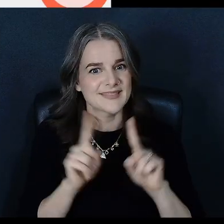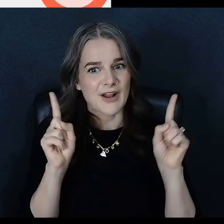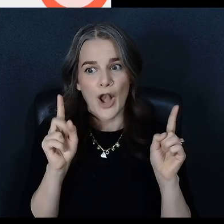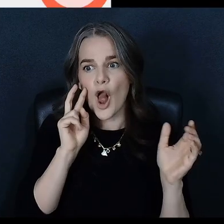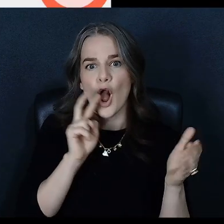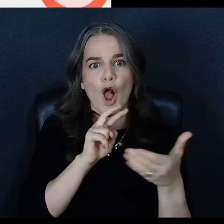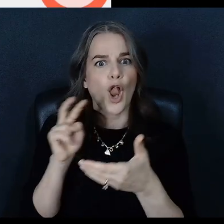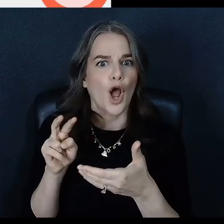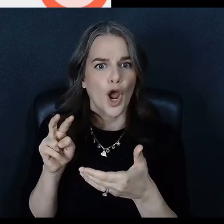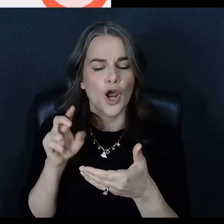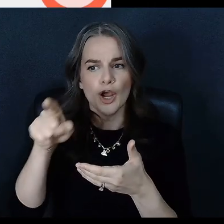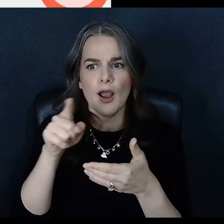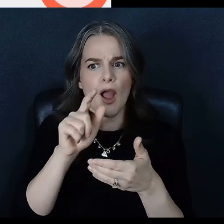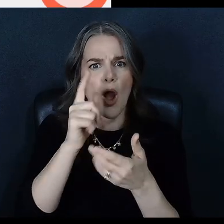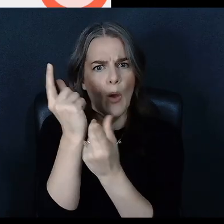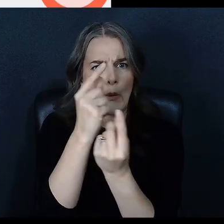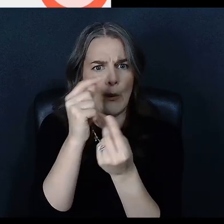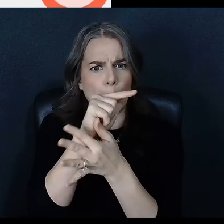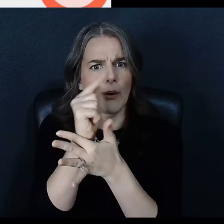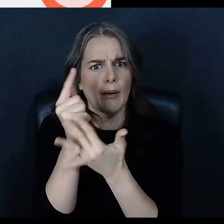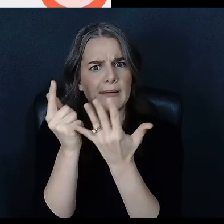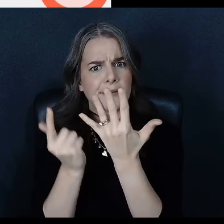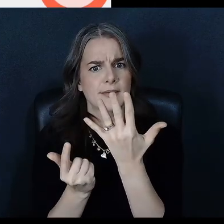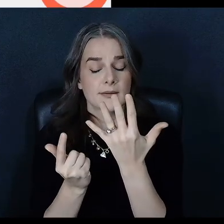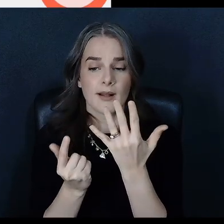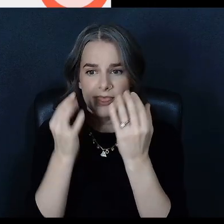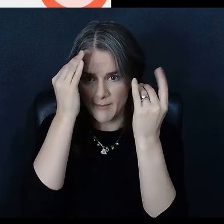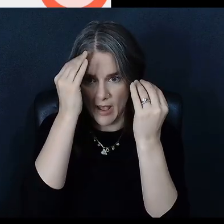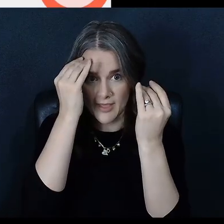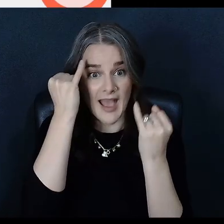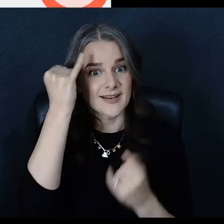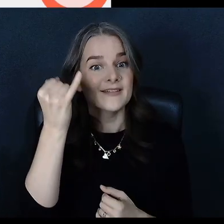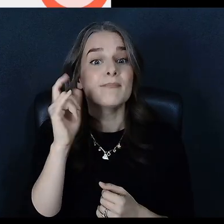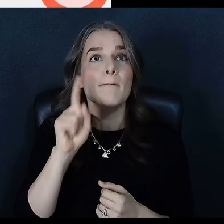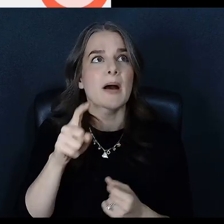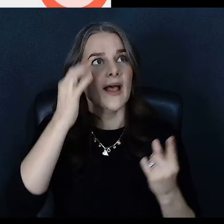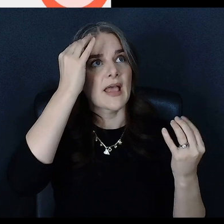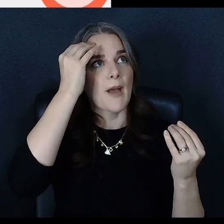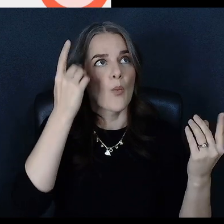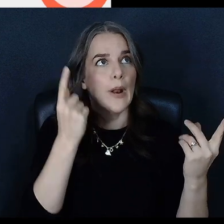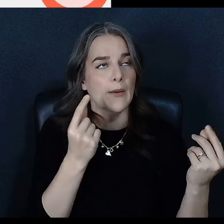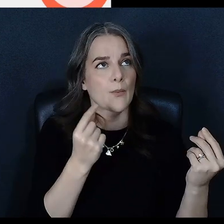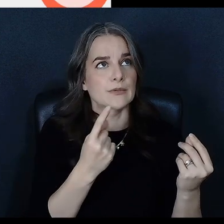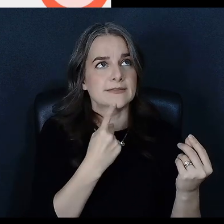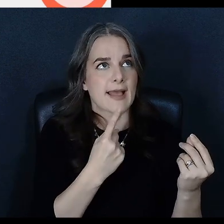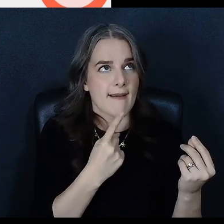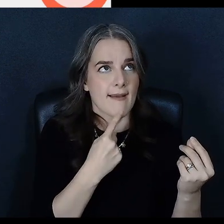We'll go through them, but think about this idea. I have to think about what I'm going to say, and I have to compose it in my head.